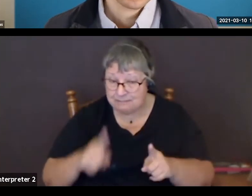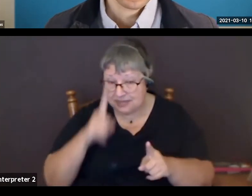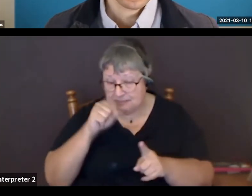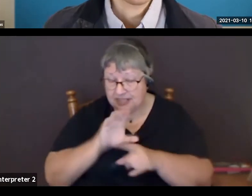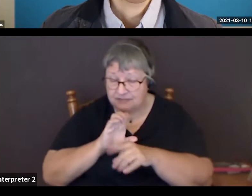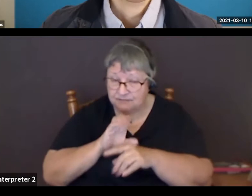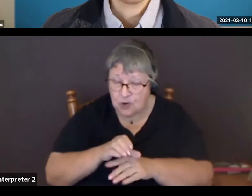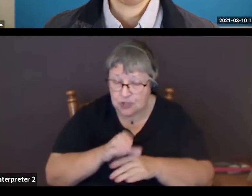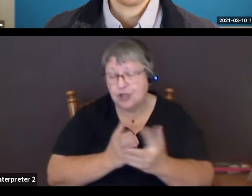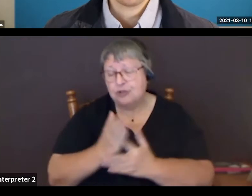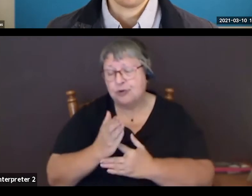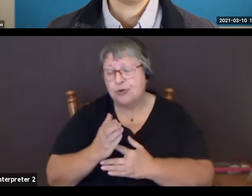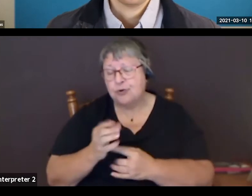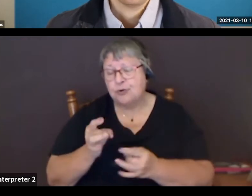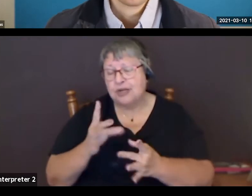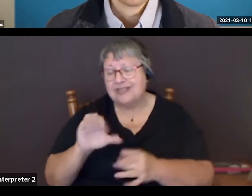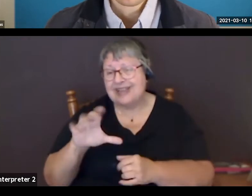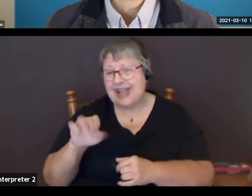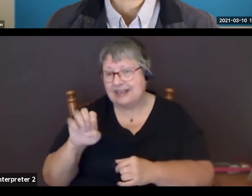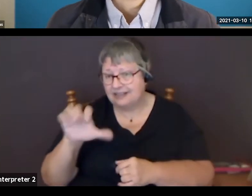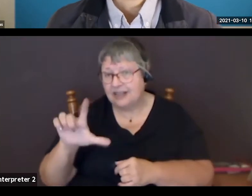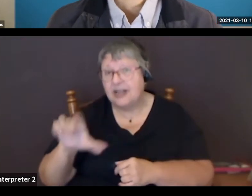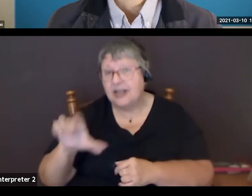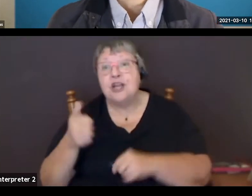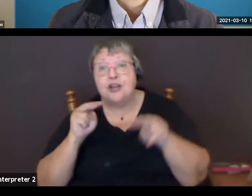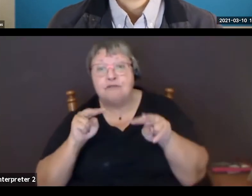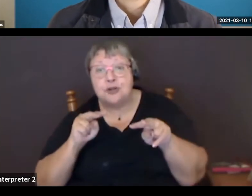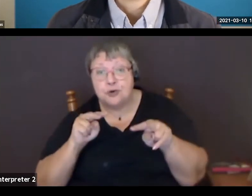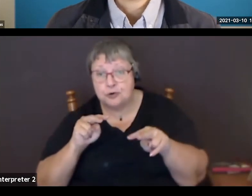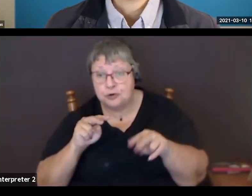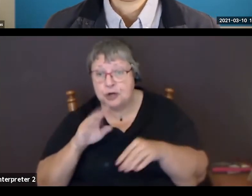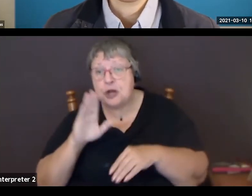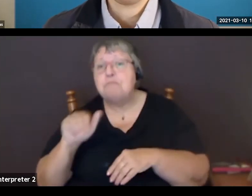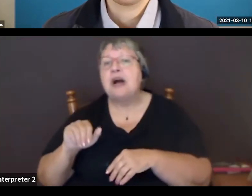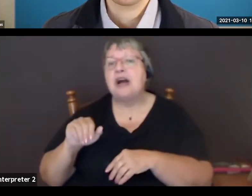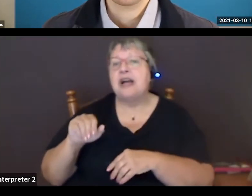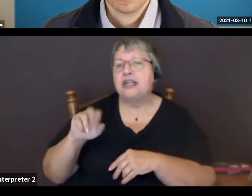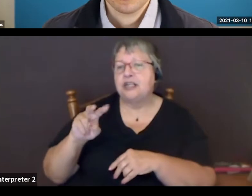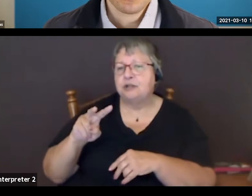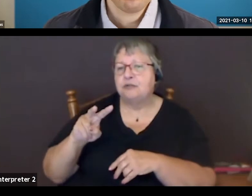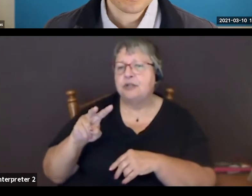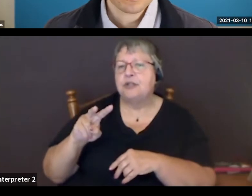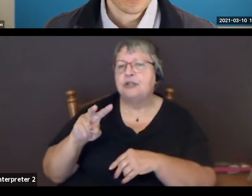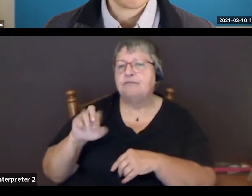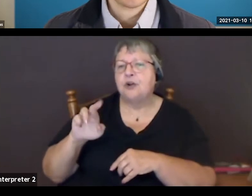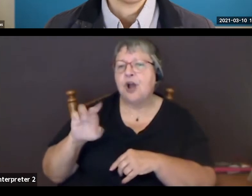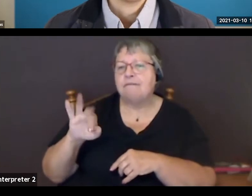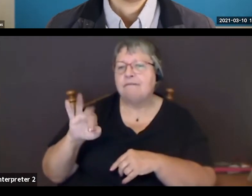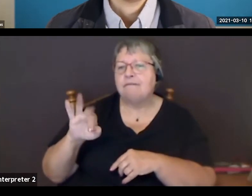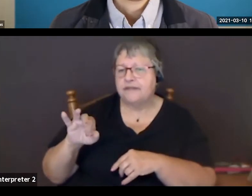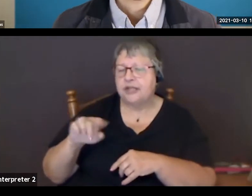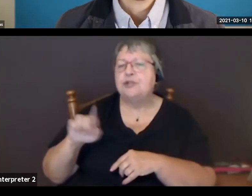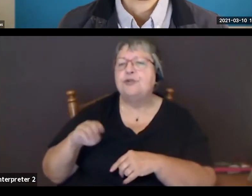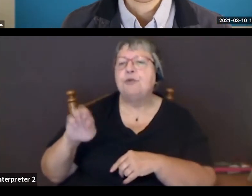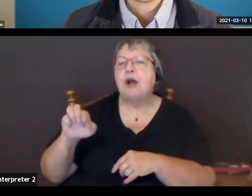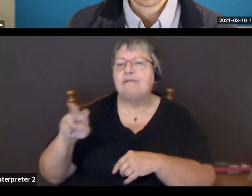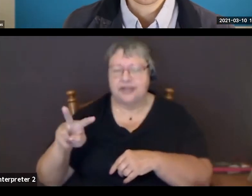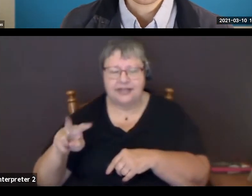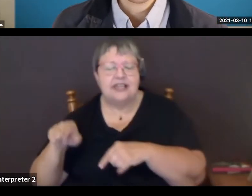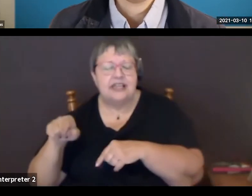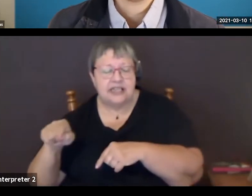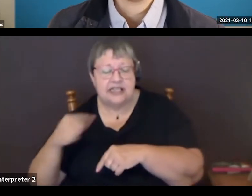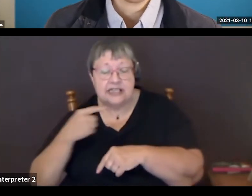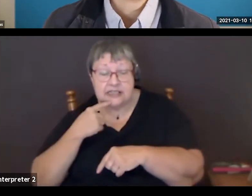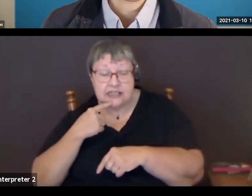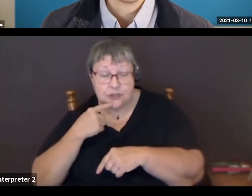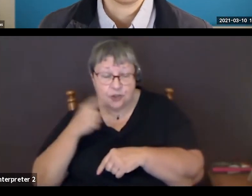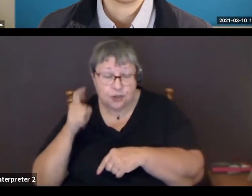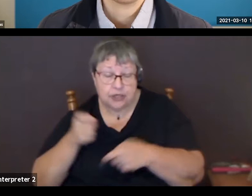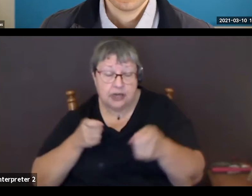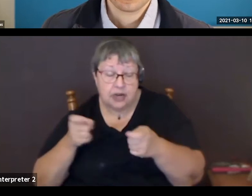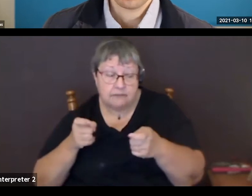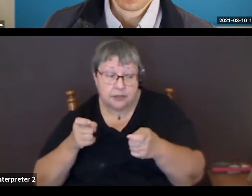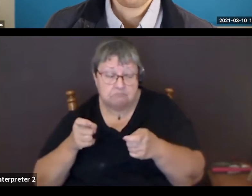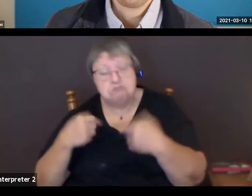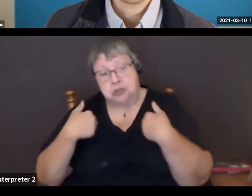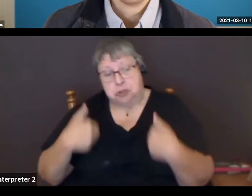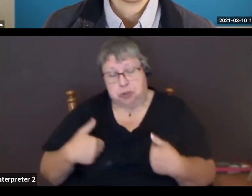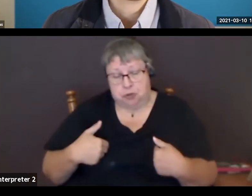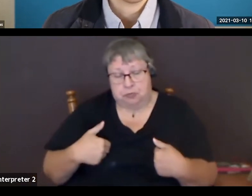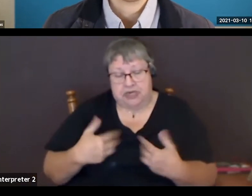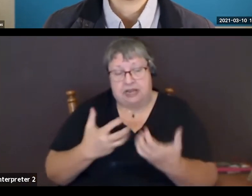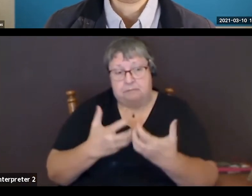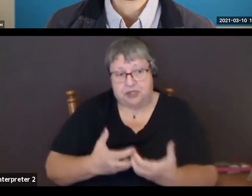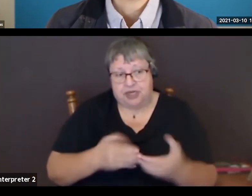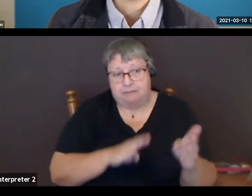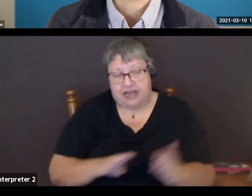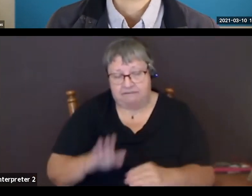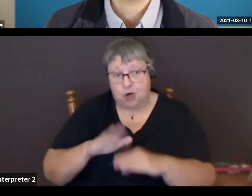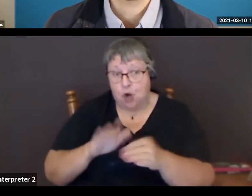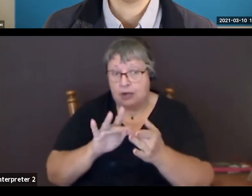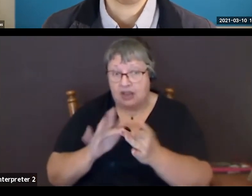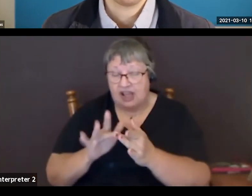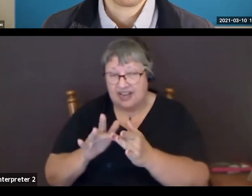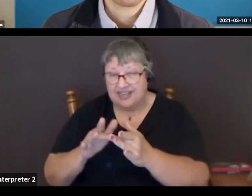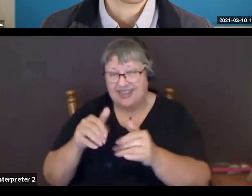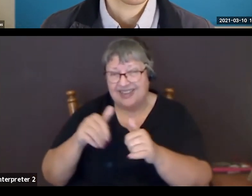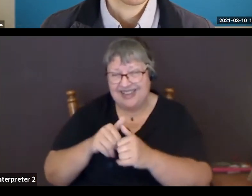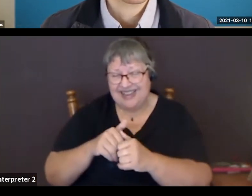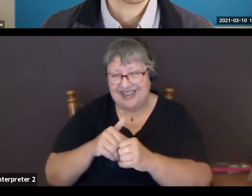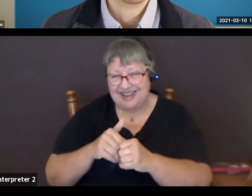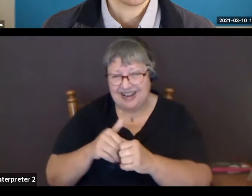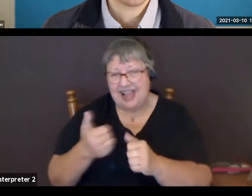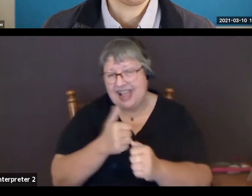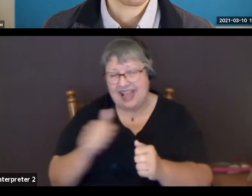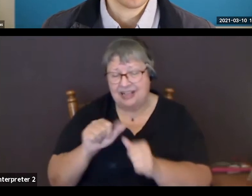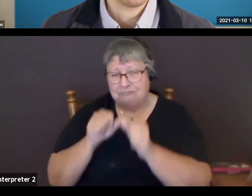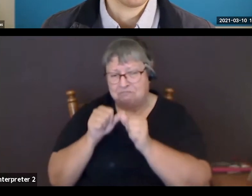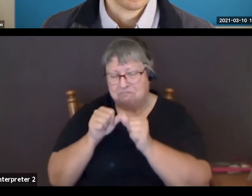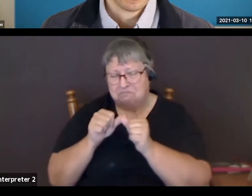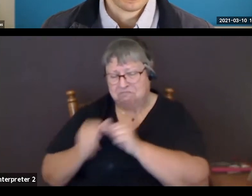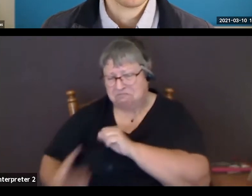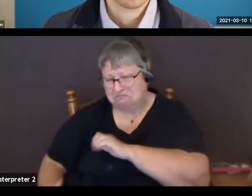And another view promoted by Zubov is that capitalism itself is a kind of force in the world, and that the very idea that you could or should govern human and machine behavior online is an alarming and and parasitic to quote zoom off threat to human freedom